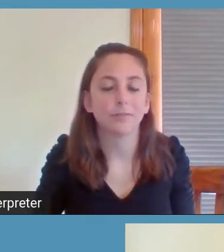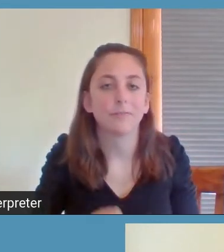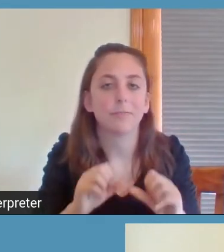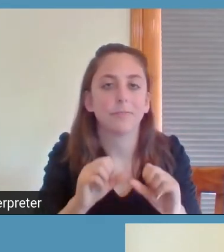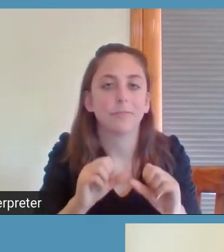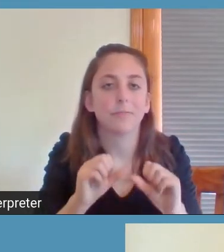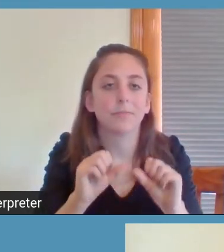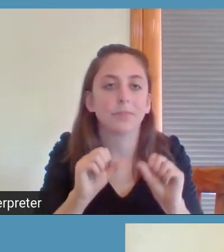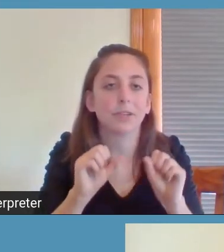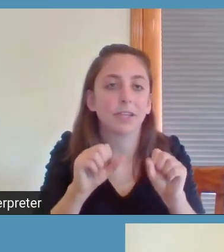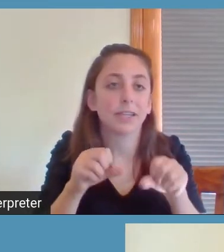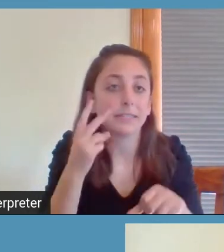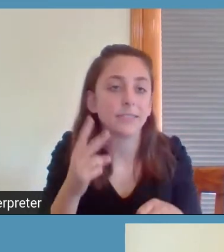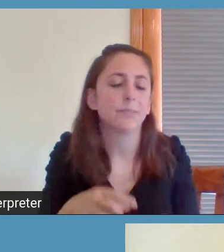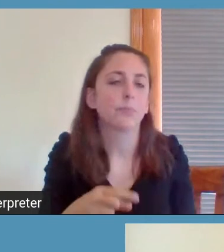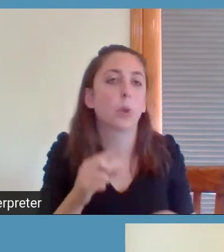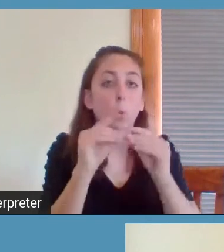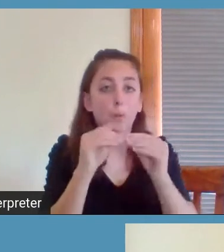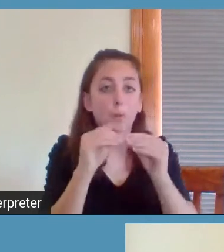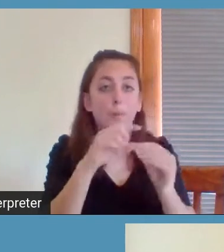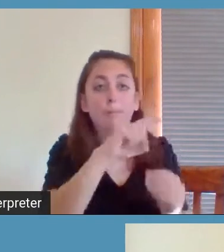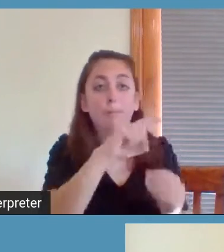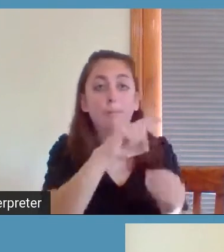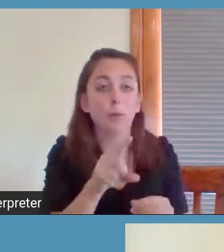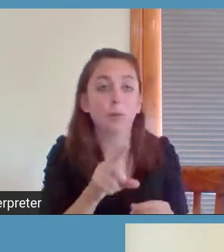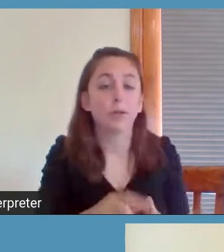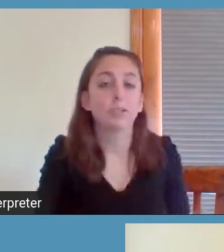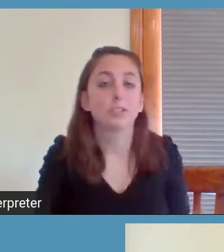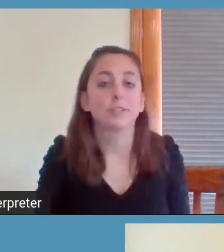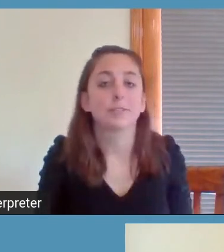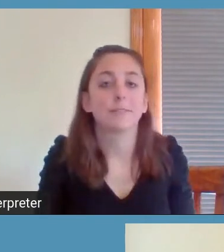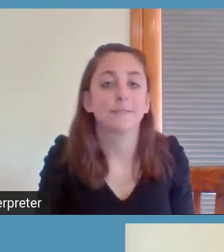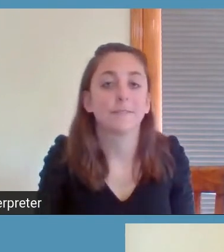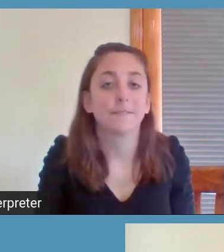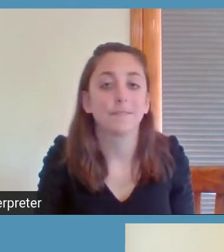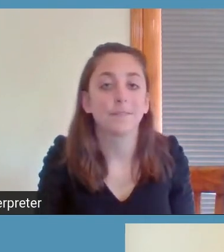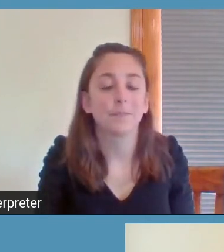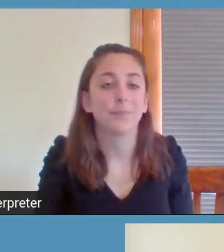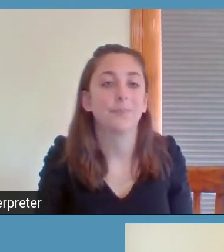for like one more question and then i have to talk talk uh off the script again absolutely